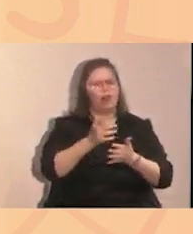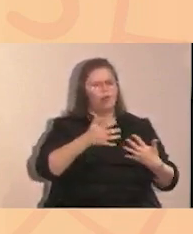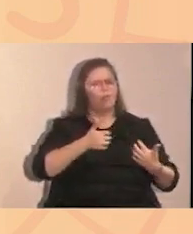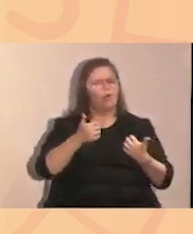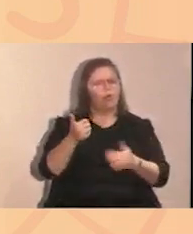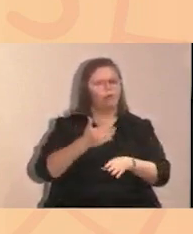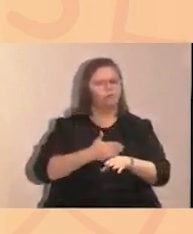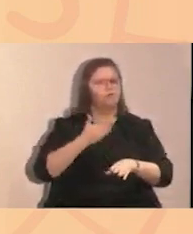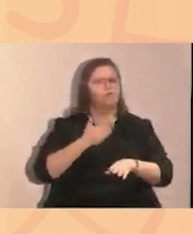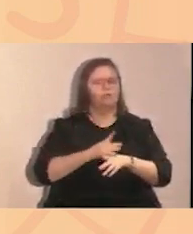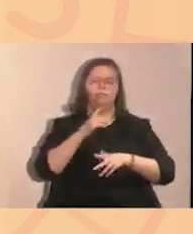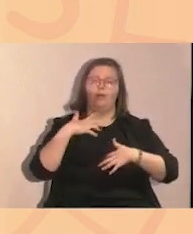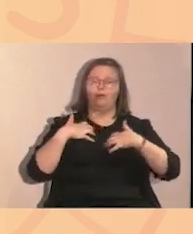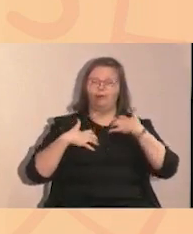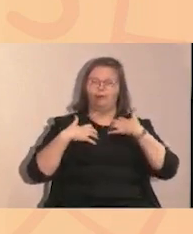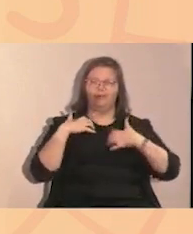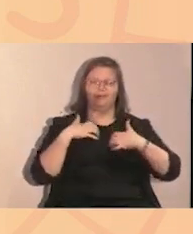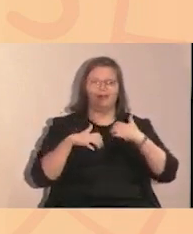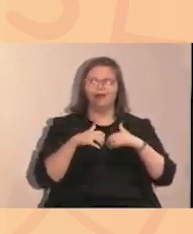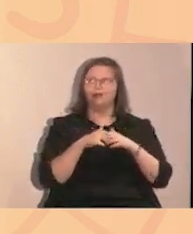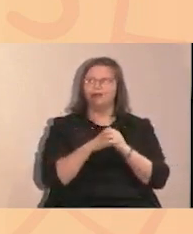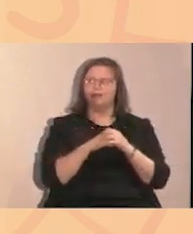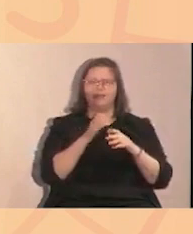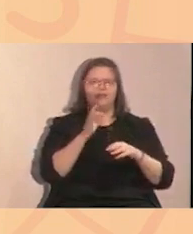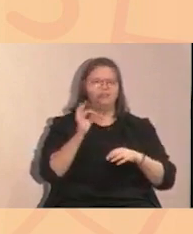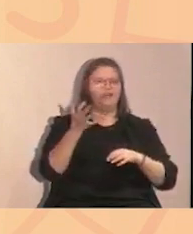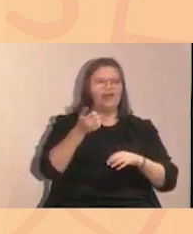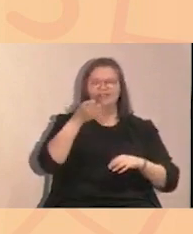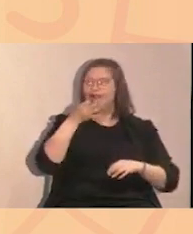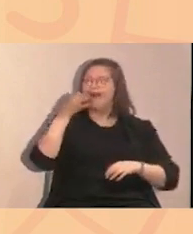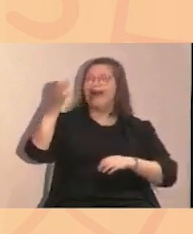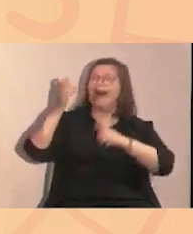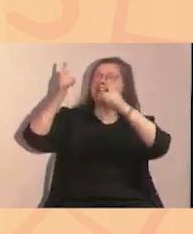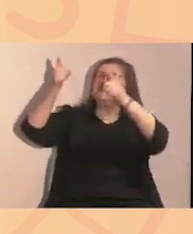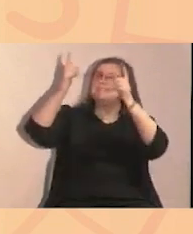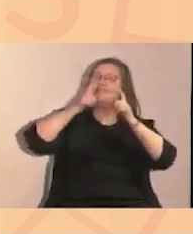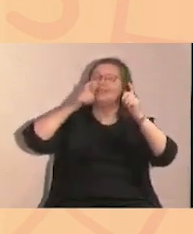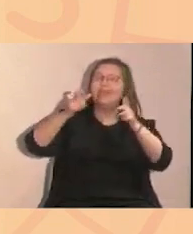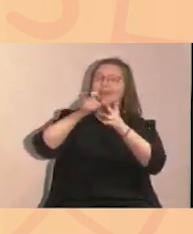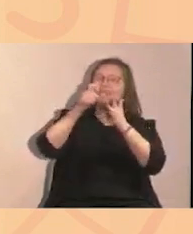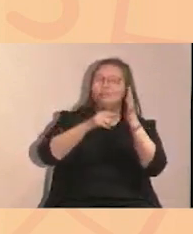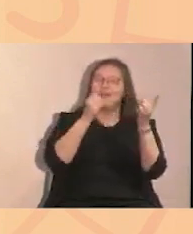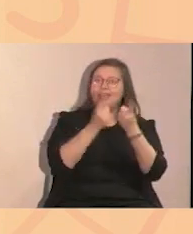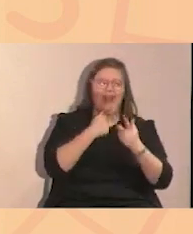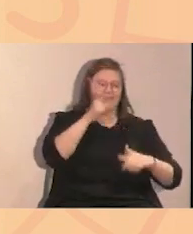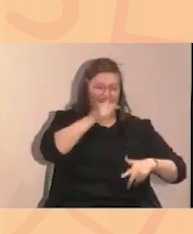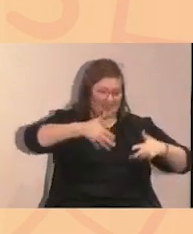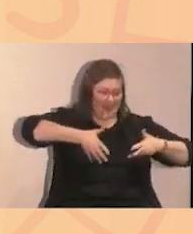But it's really exciting to, Oh yeah, to not have to go and ask a chief curator if I can do something, I just get to do it, which is really fantastic.